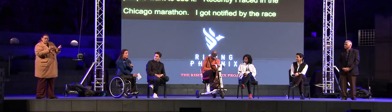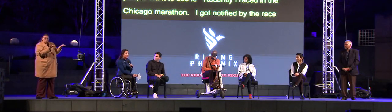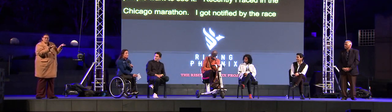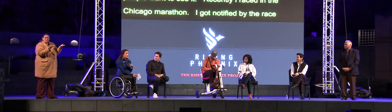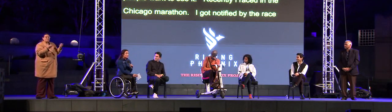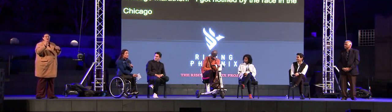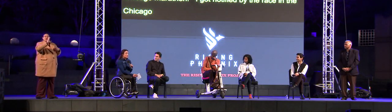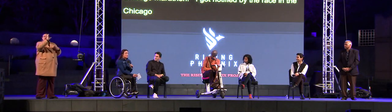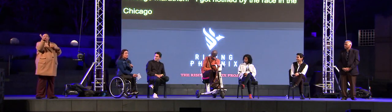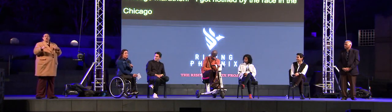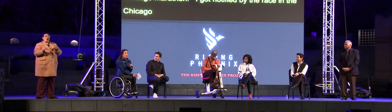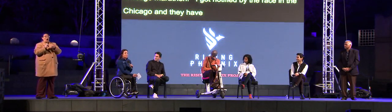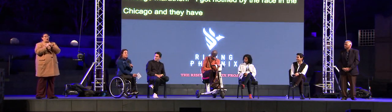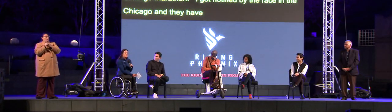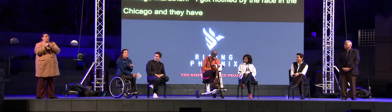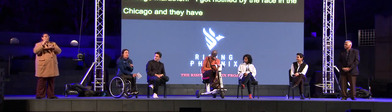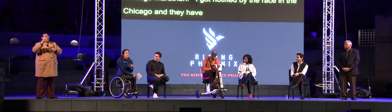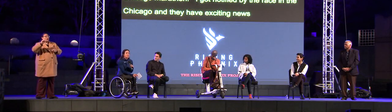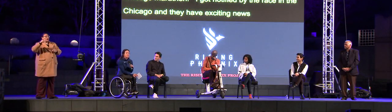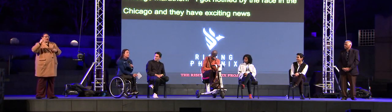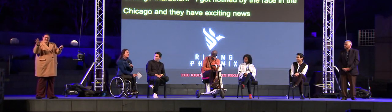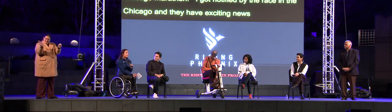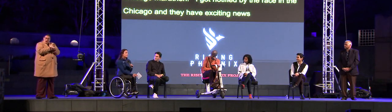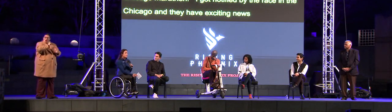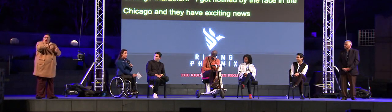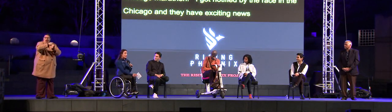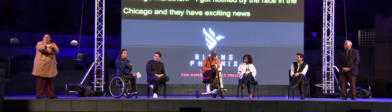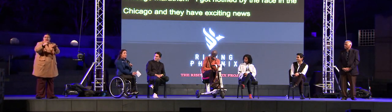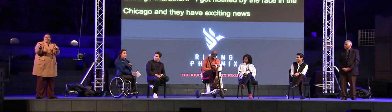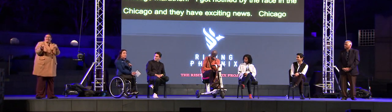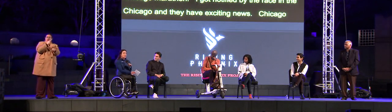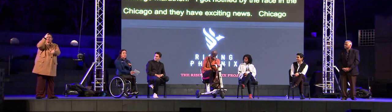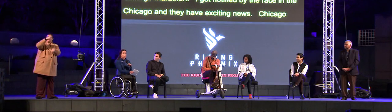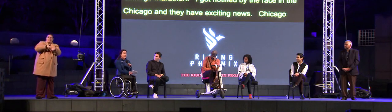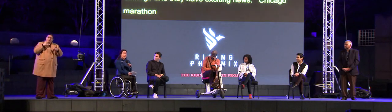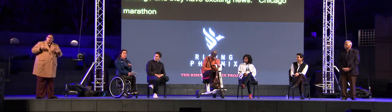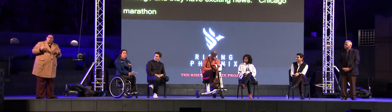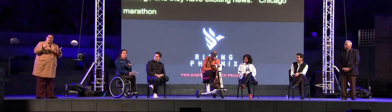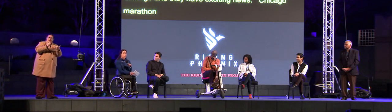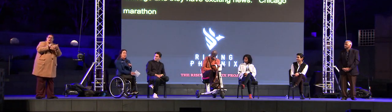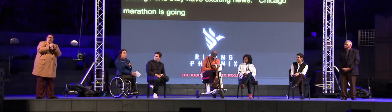Chicago Marathon is going to cover full coverage for the very first time for the wheelchair racers.